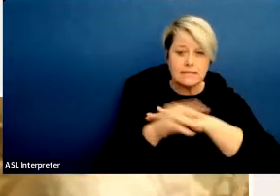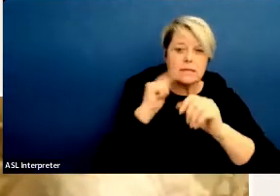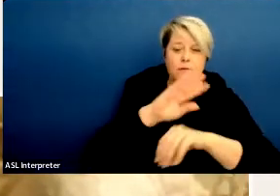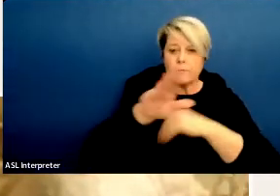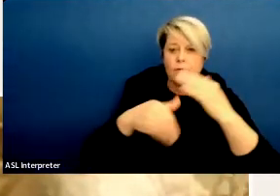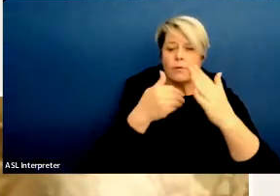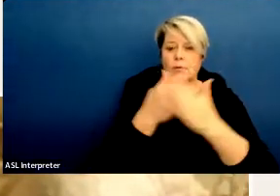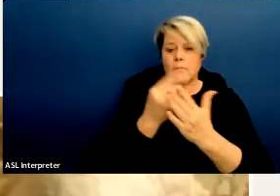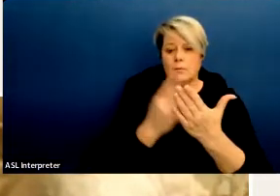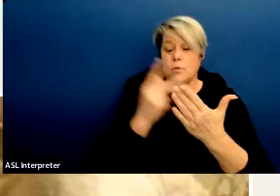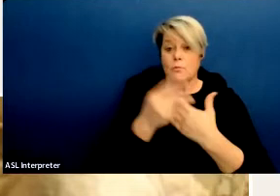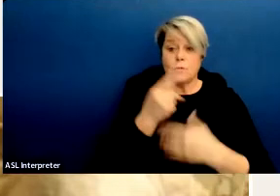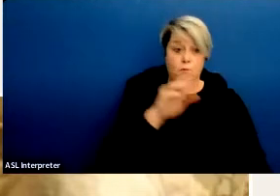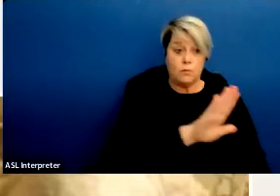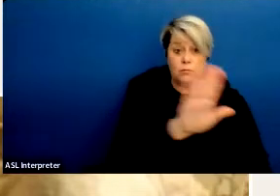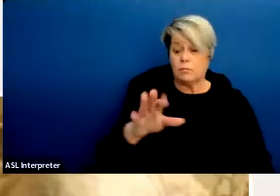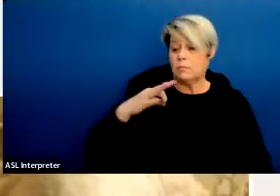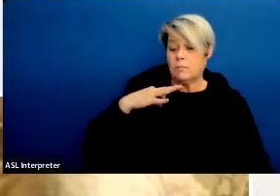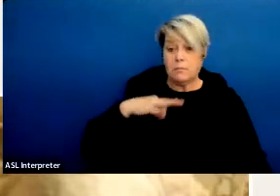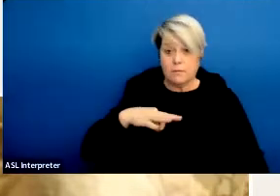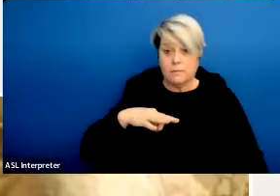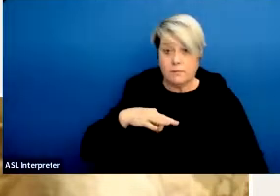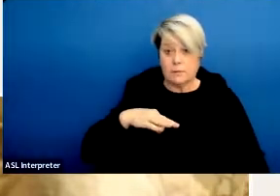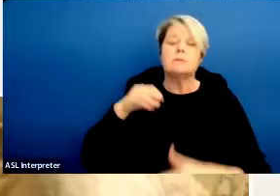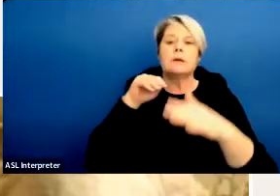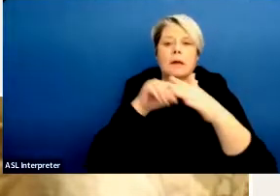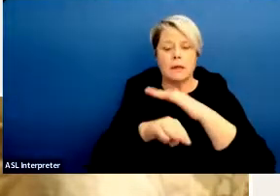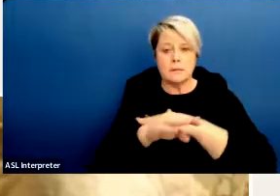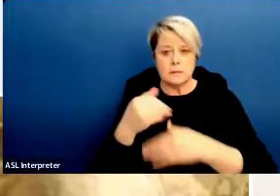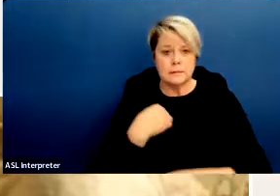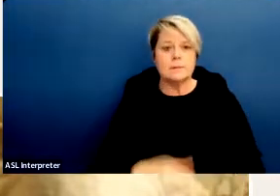wide to ensure stakeholders everywhere are extended